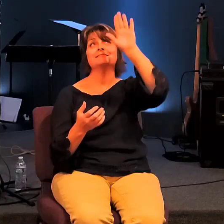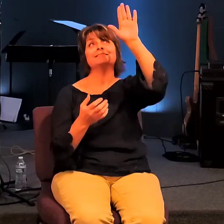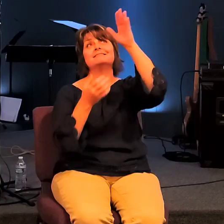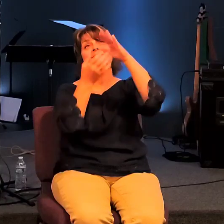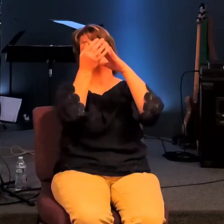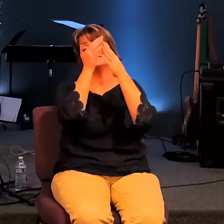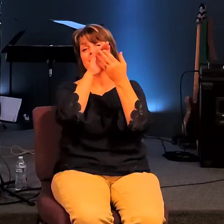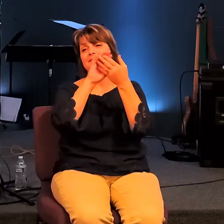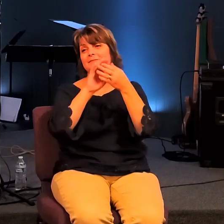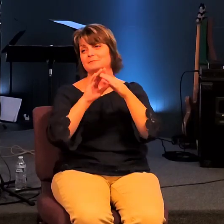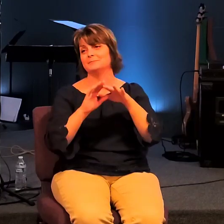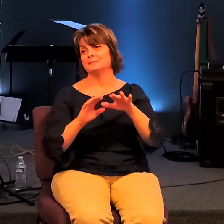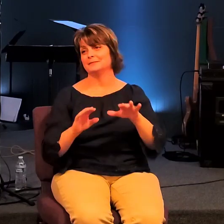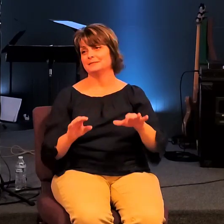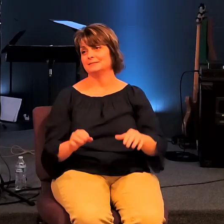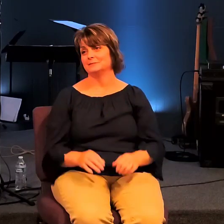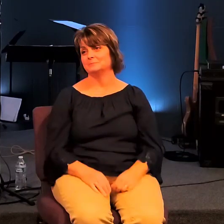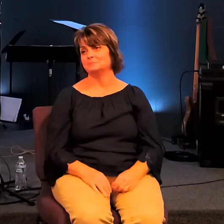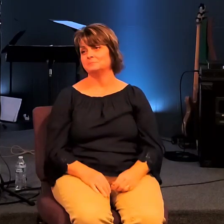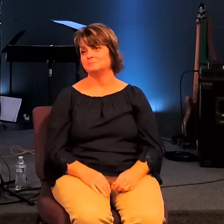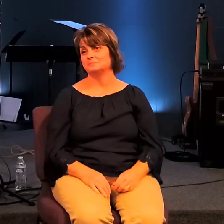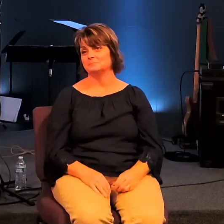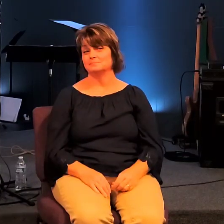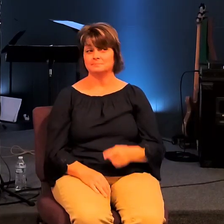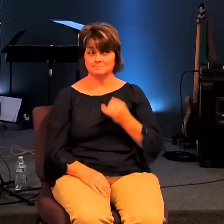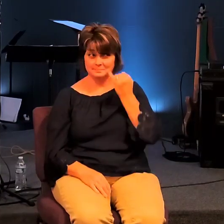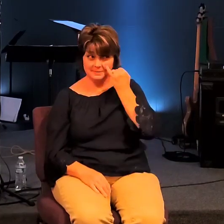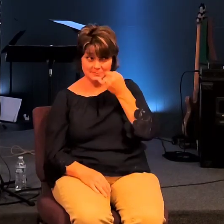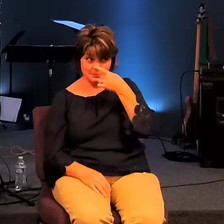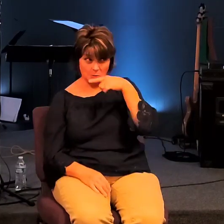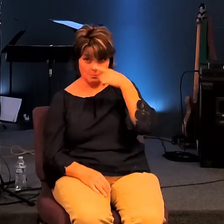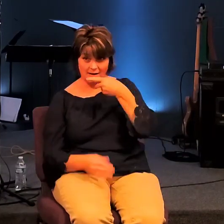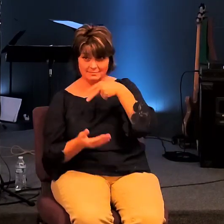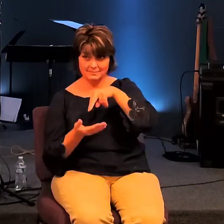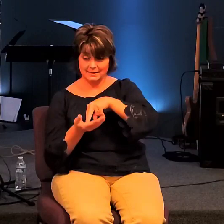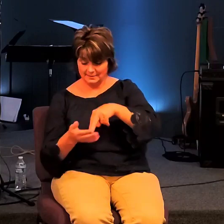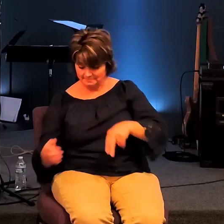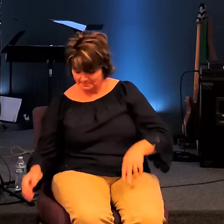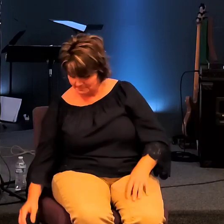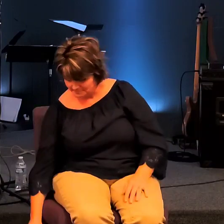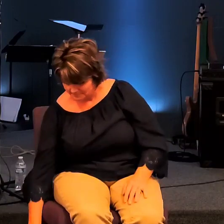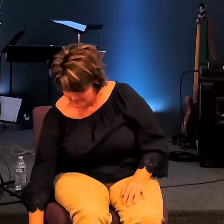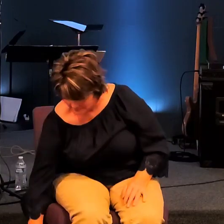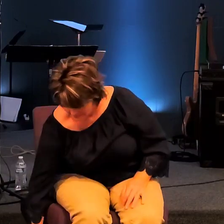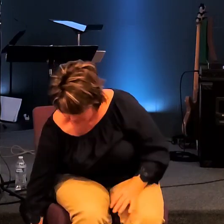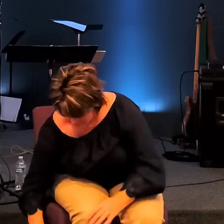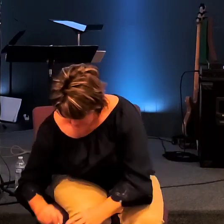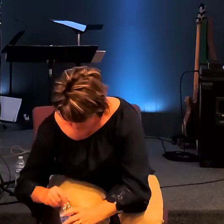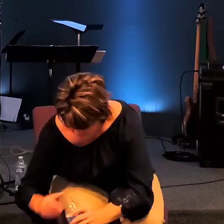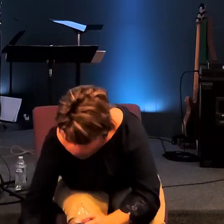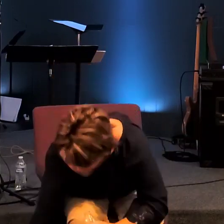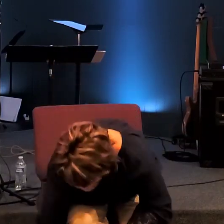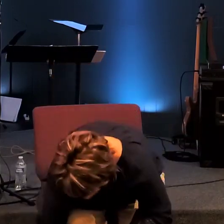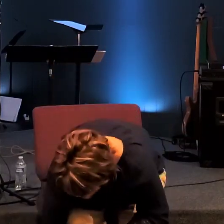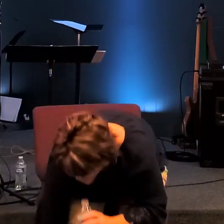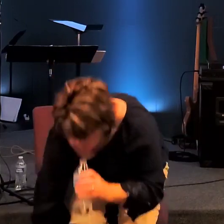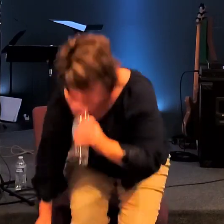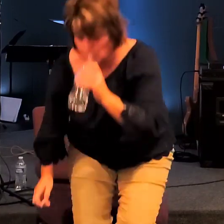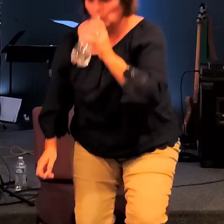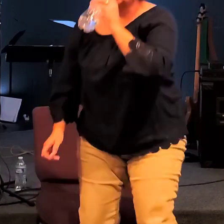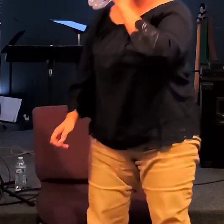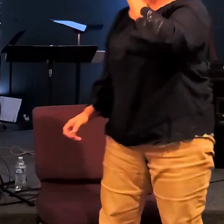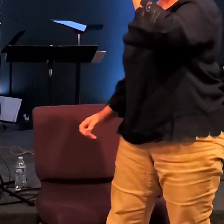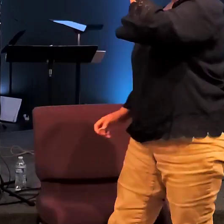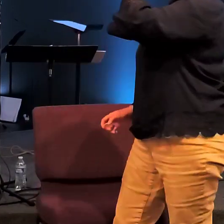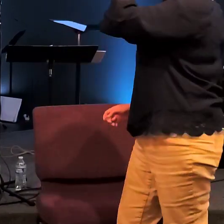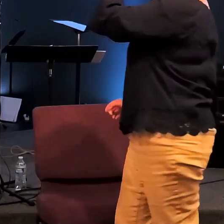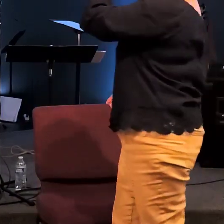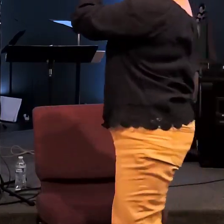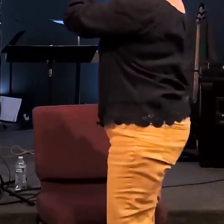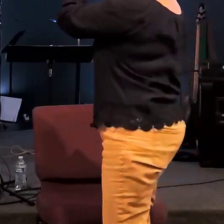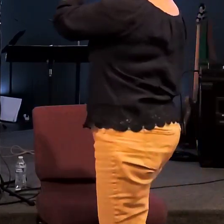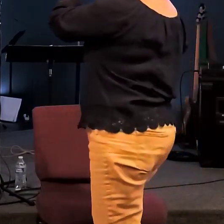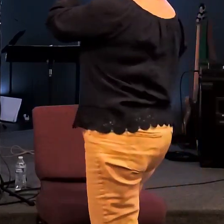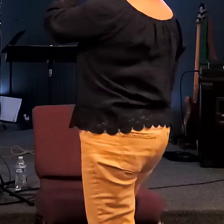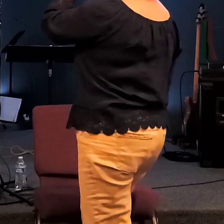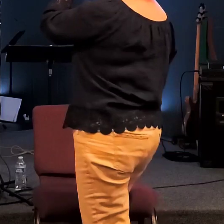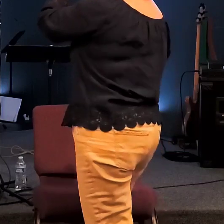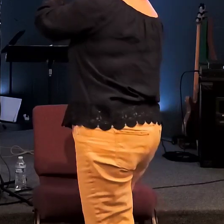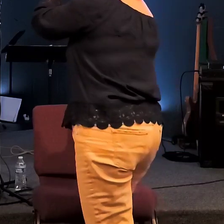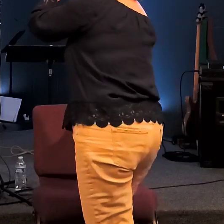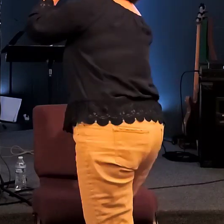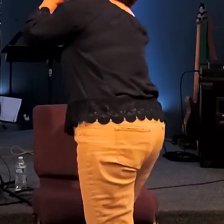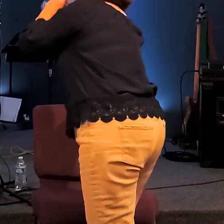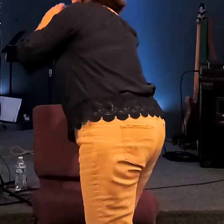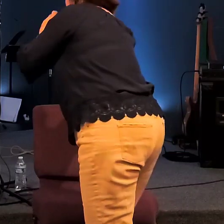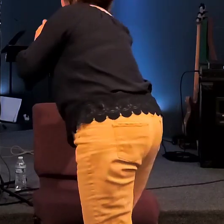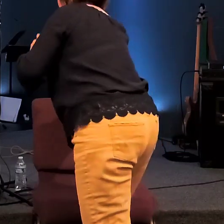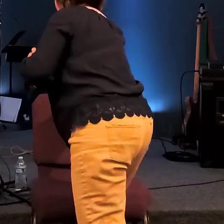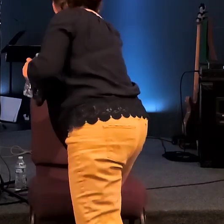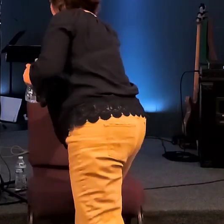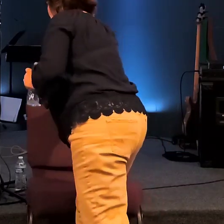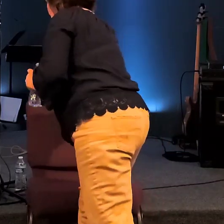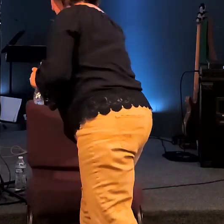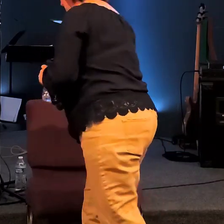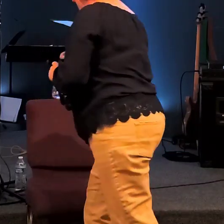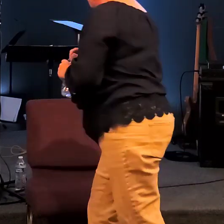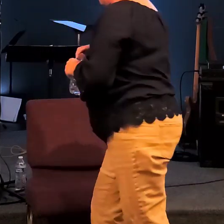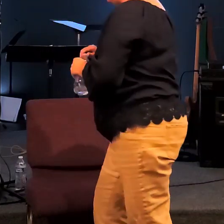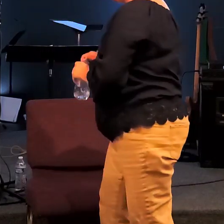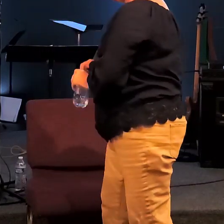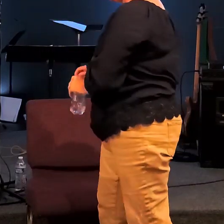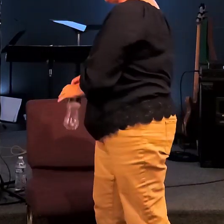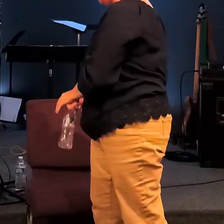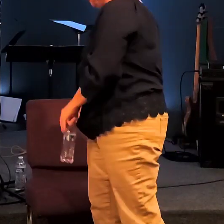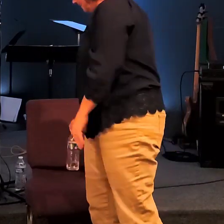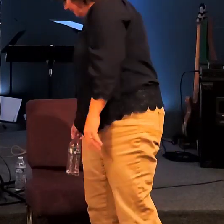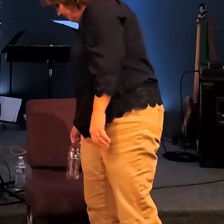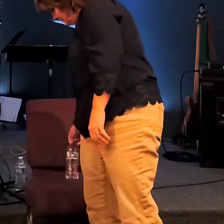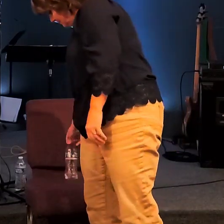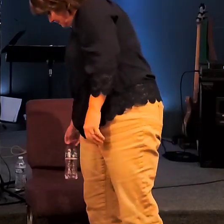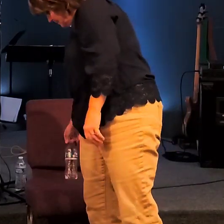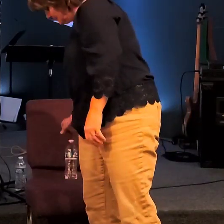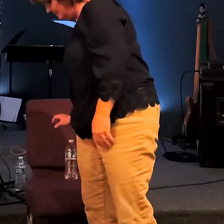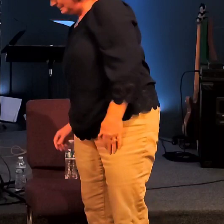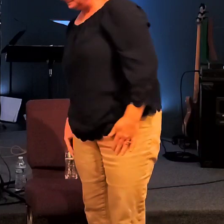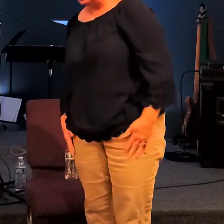His peace so if we could I like for us to stand if you're where you can stand Holy Spirit